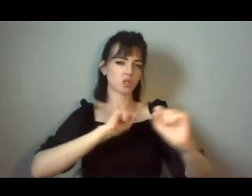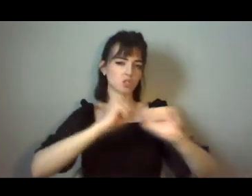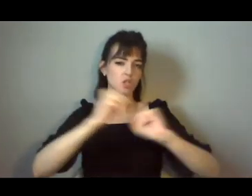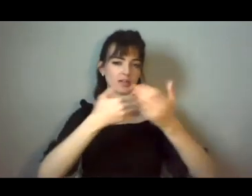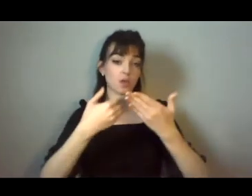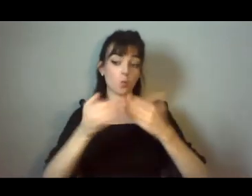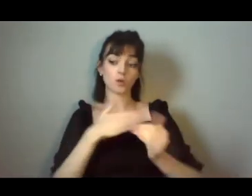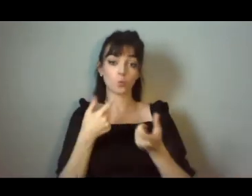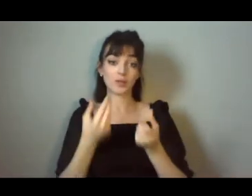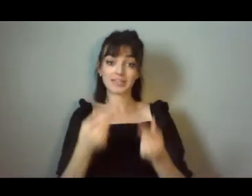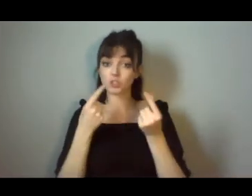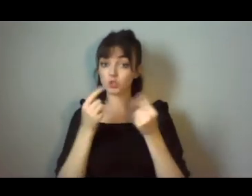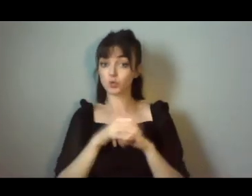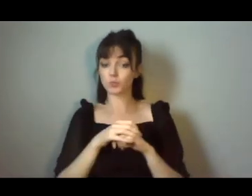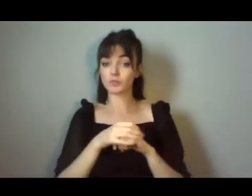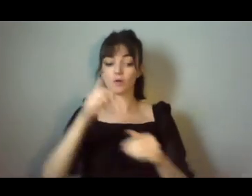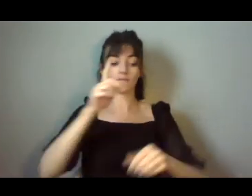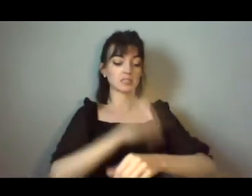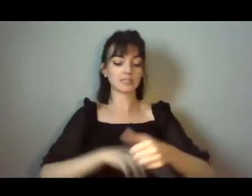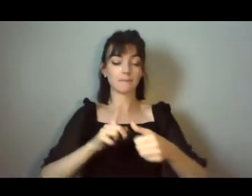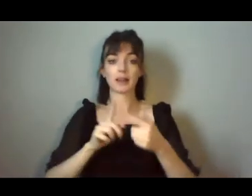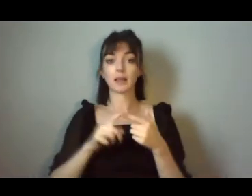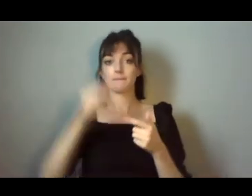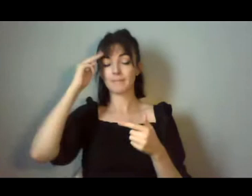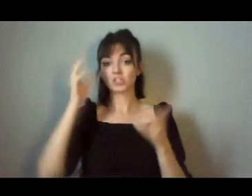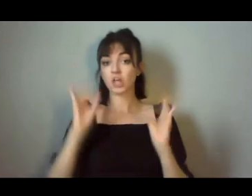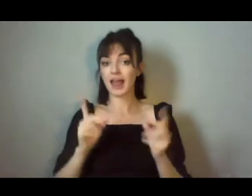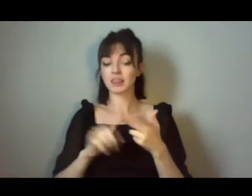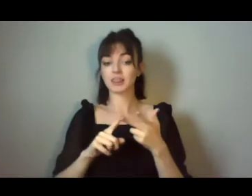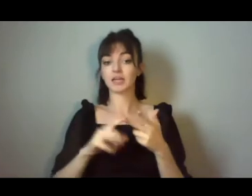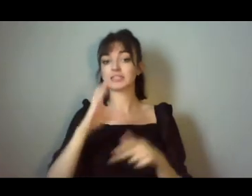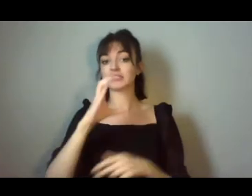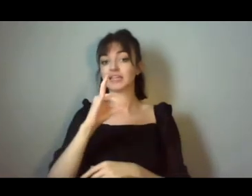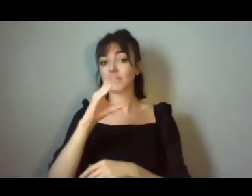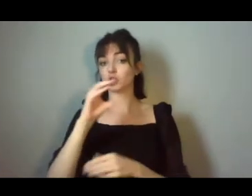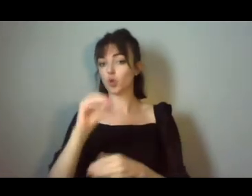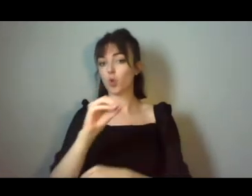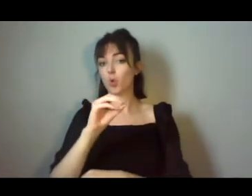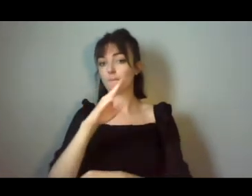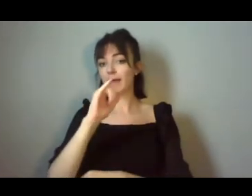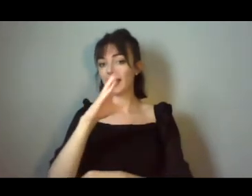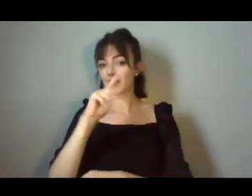with disability, mental health, a CHO in terms of a pilot and then we have been working with